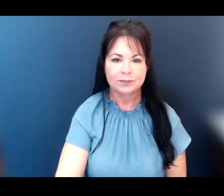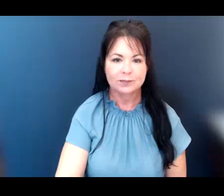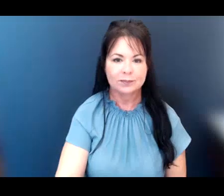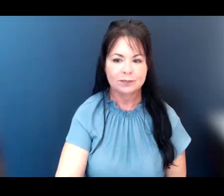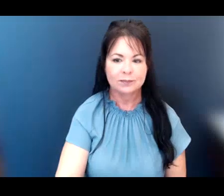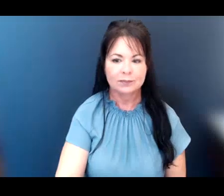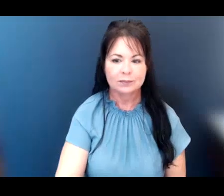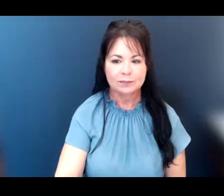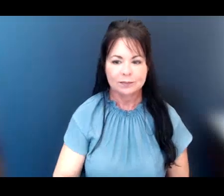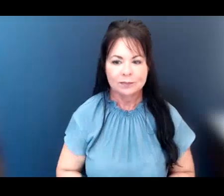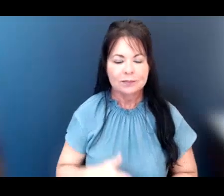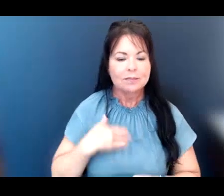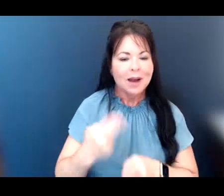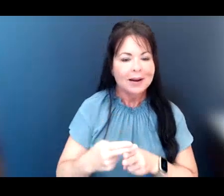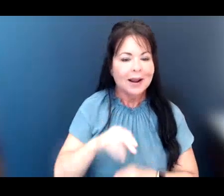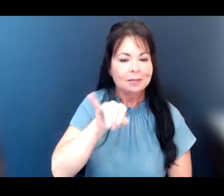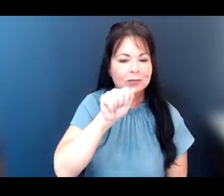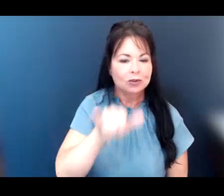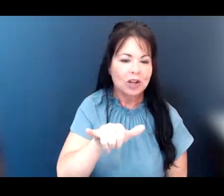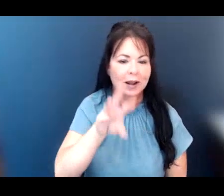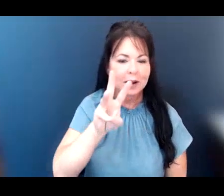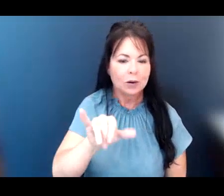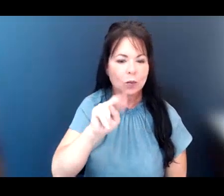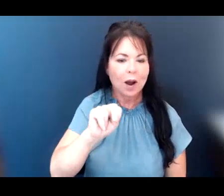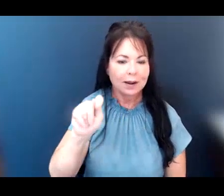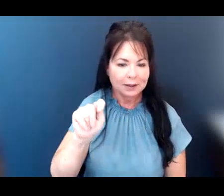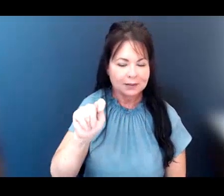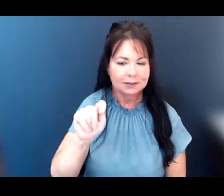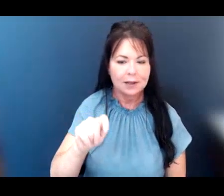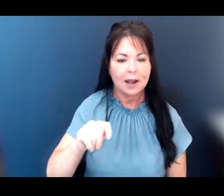My name is Jay Wyant. I'm an older white fellow with a bald head